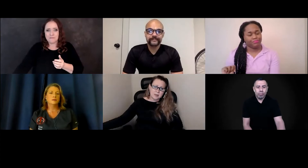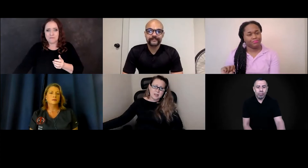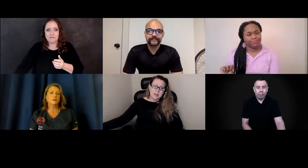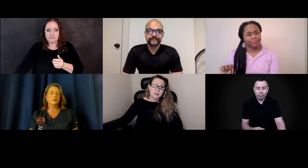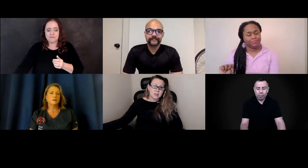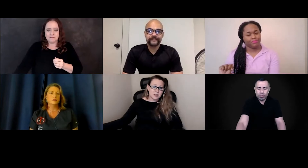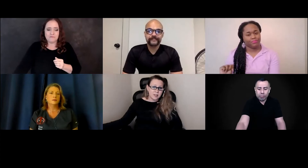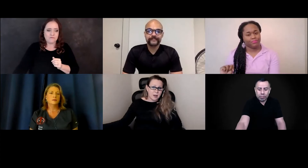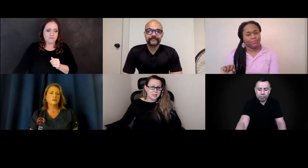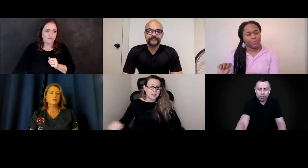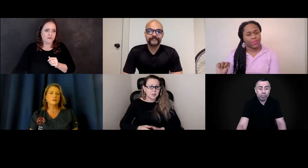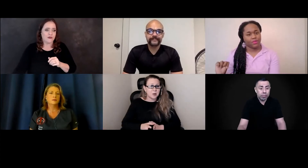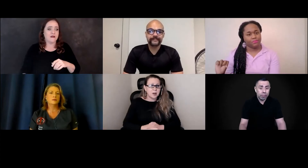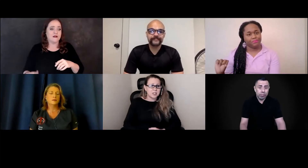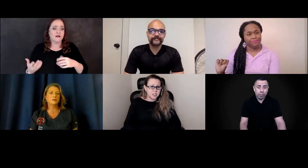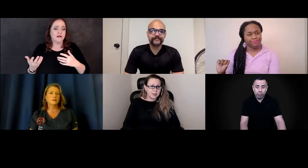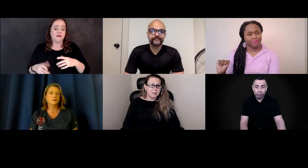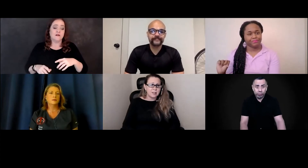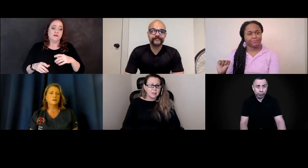in answer to that particular question.